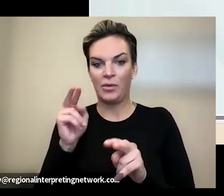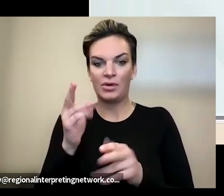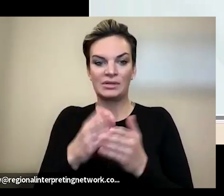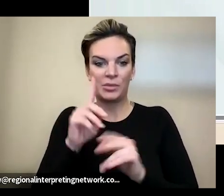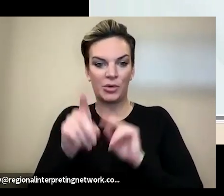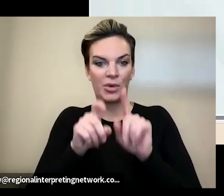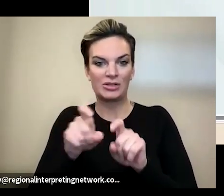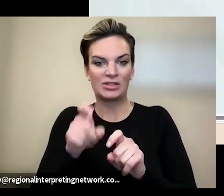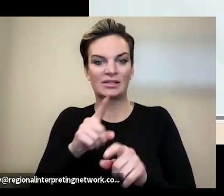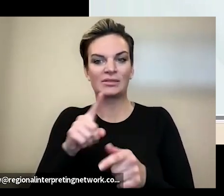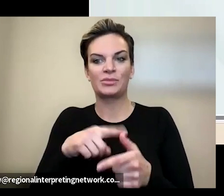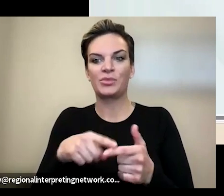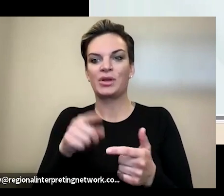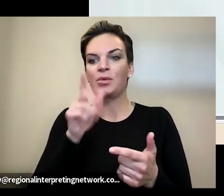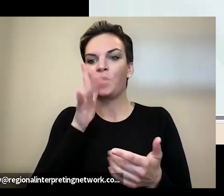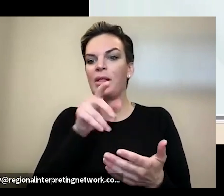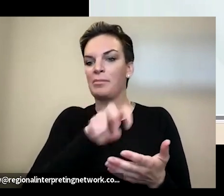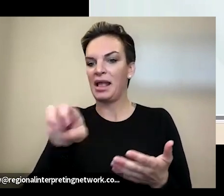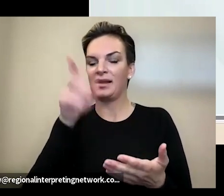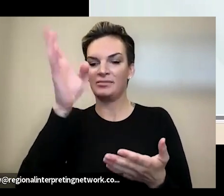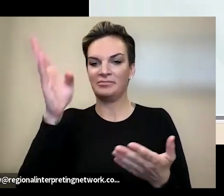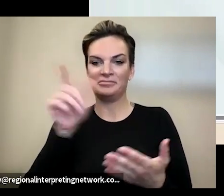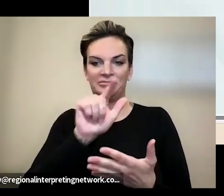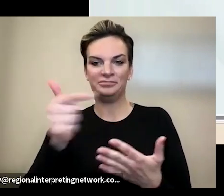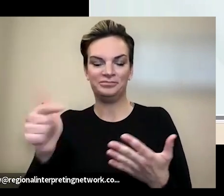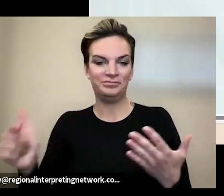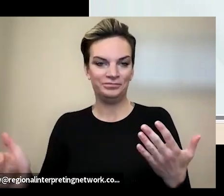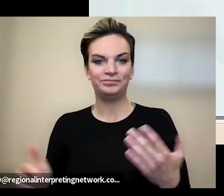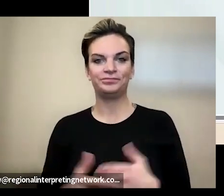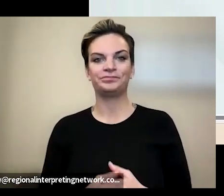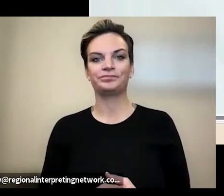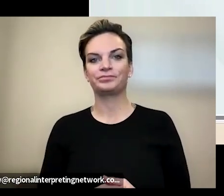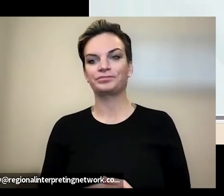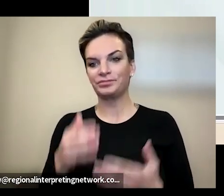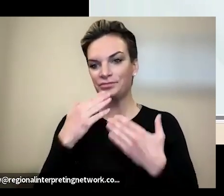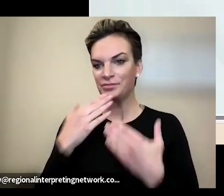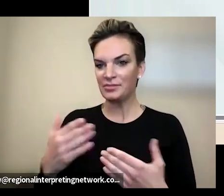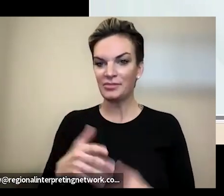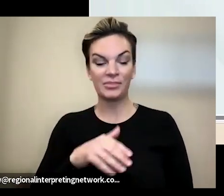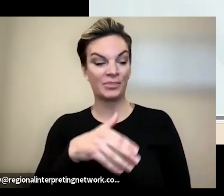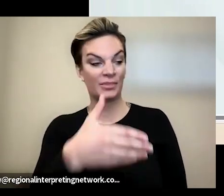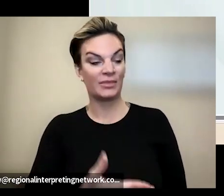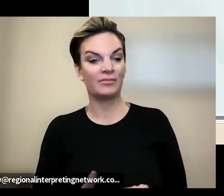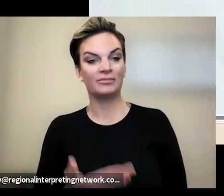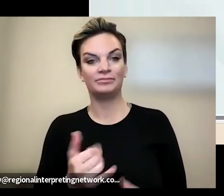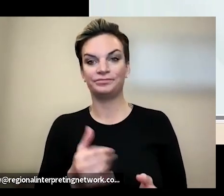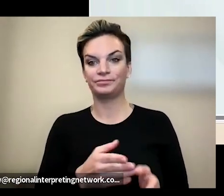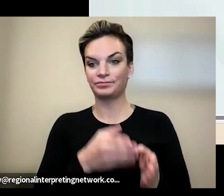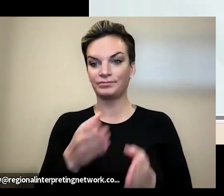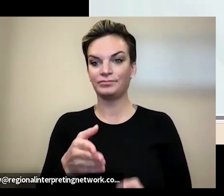after the rest of our panel. JENN: You're welcome, thank you. DEVON: Ashlee, I'm going to cue up